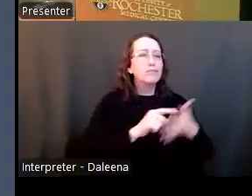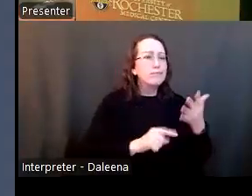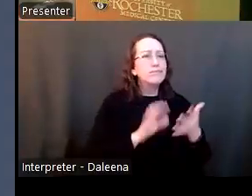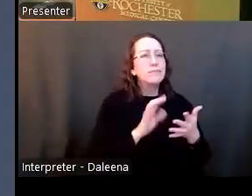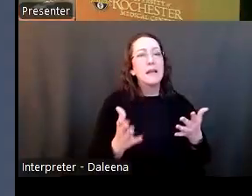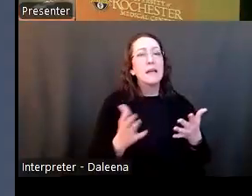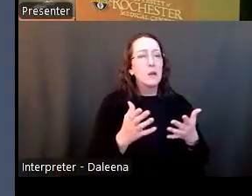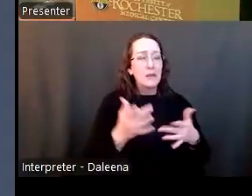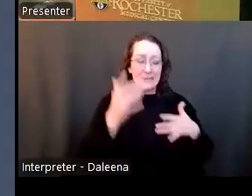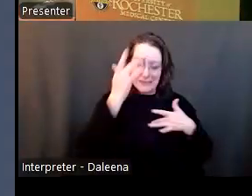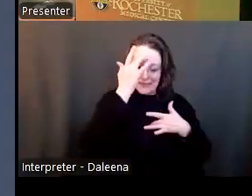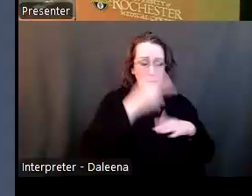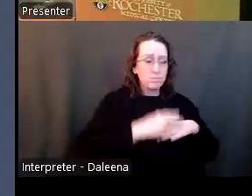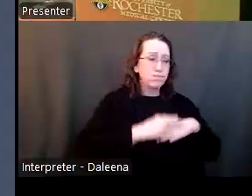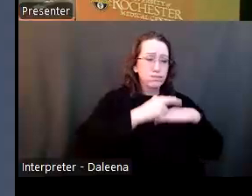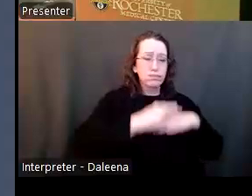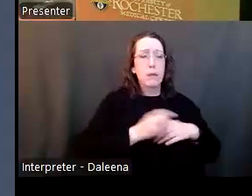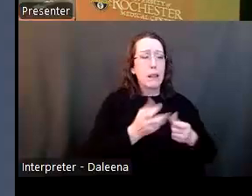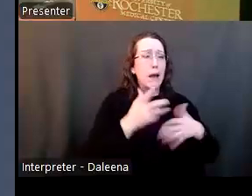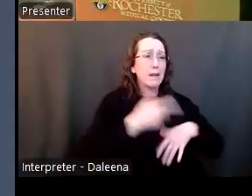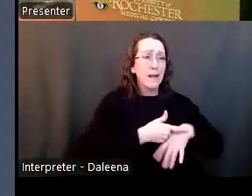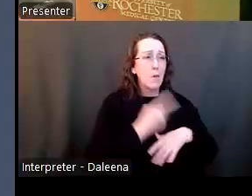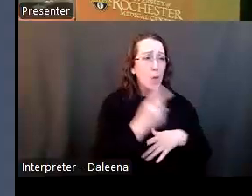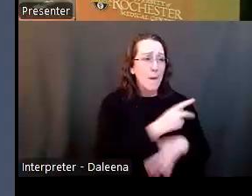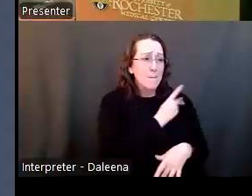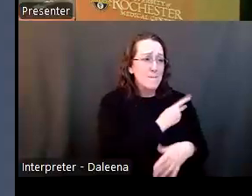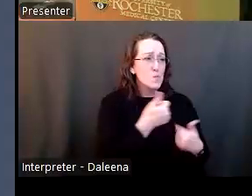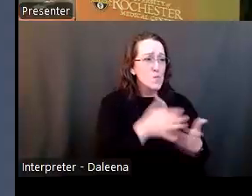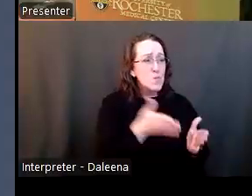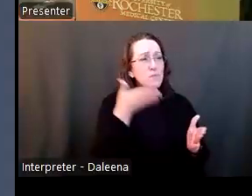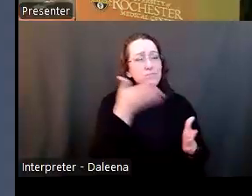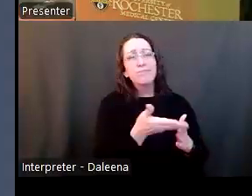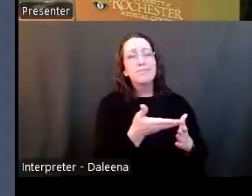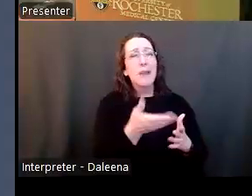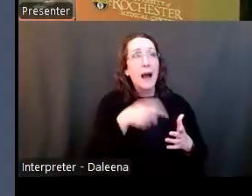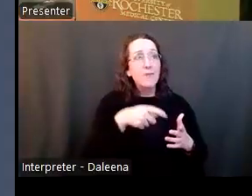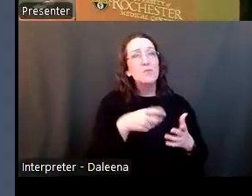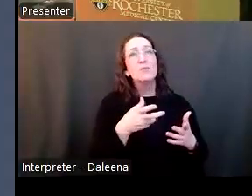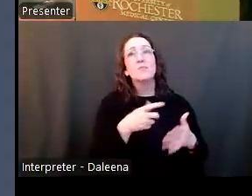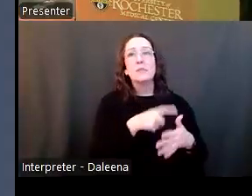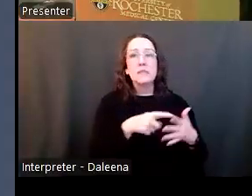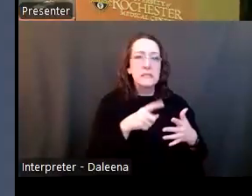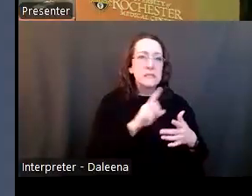spend a a lot of time in one patient's room so to have to actually go to discharge a patient